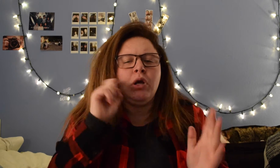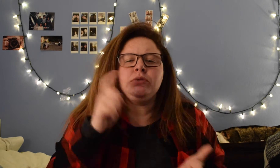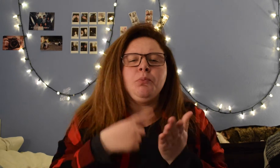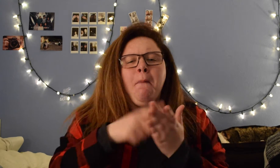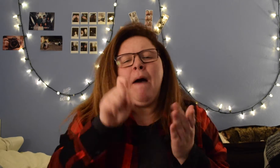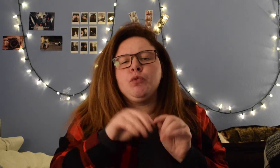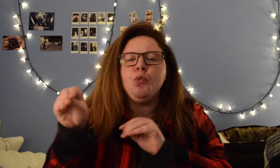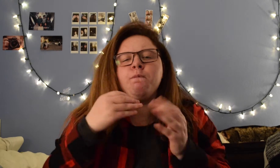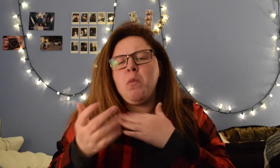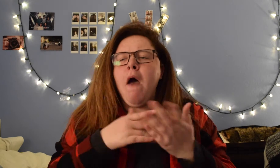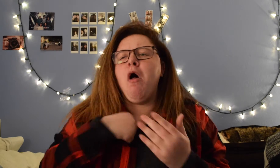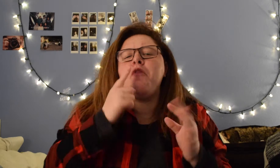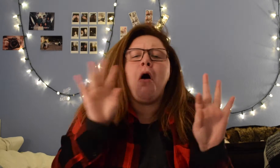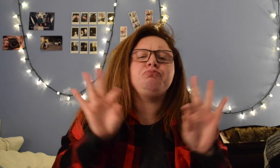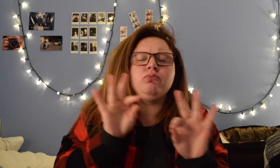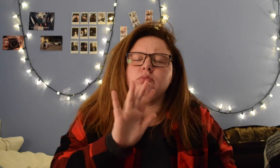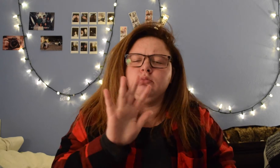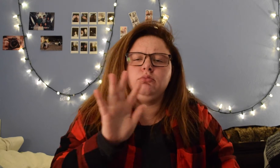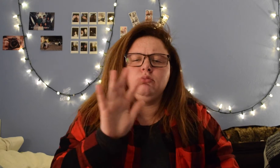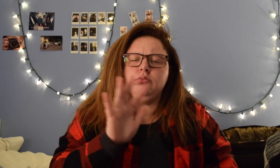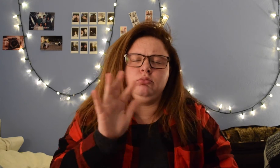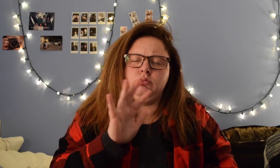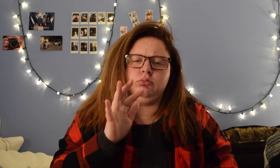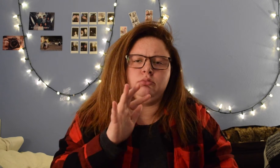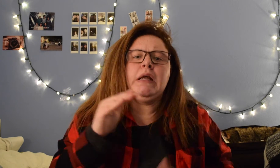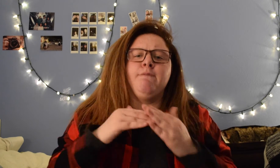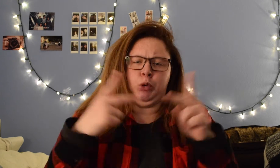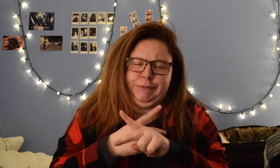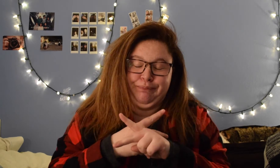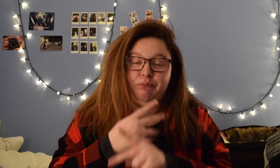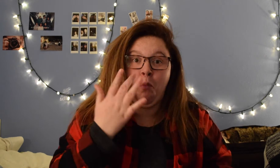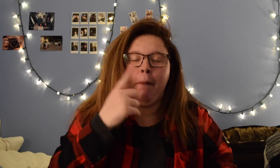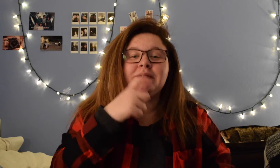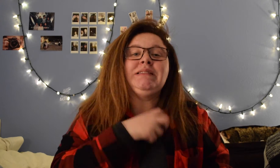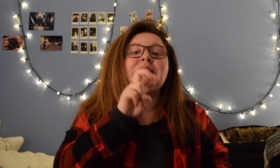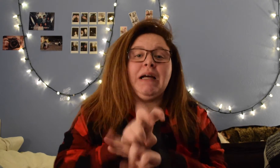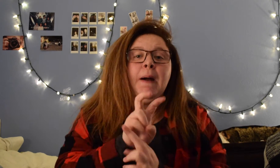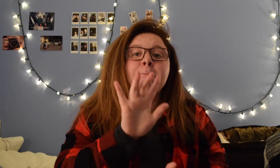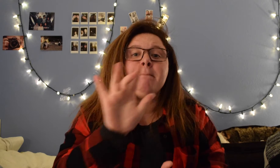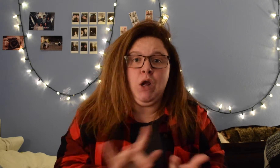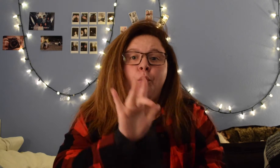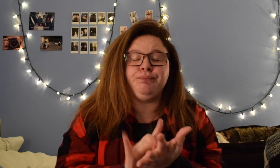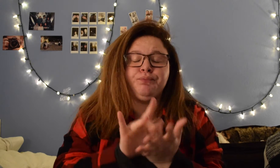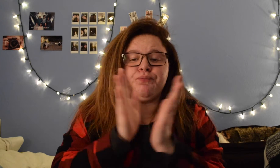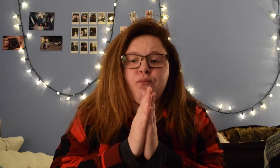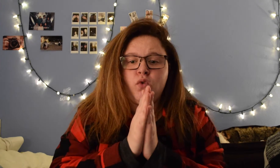Because sometimes you move around seats so I thought it wasn't a problem Even worse... Why? Because I got the middle seat